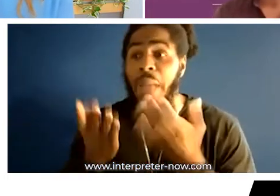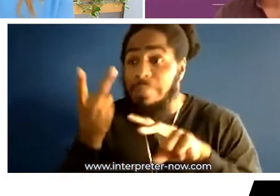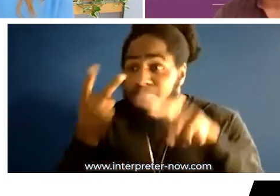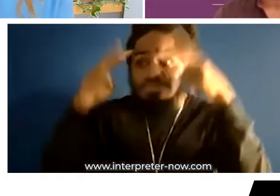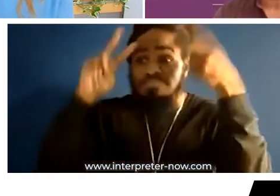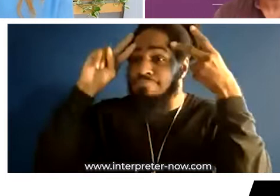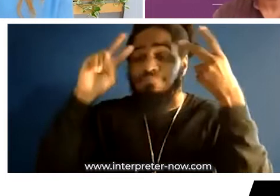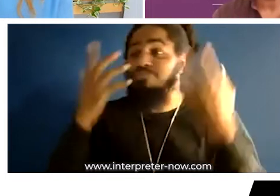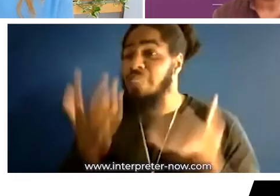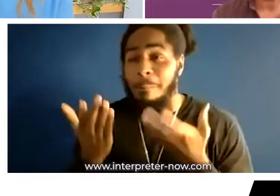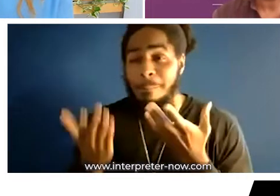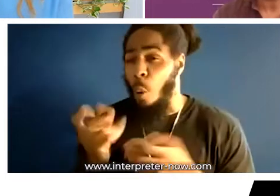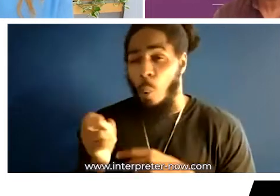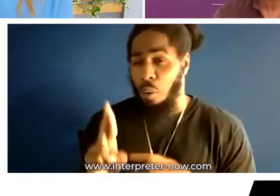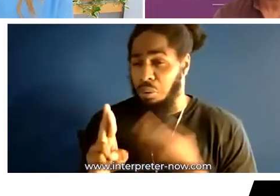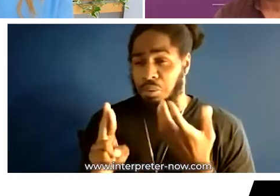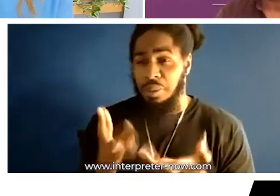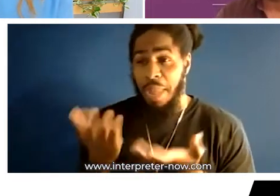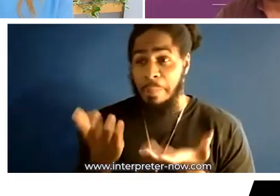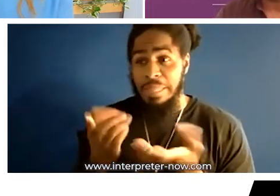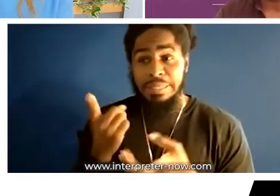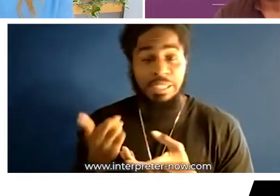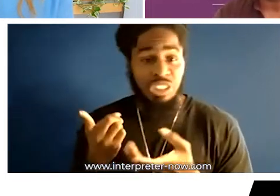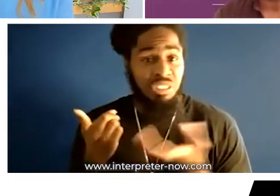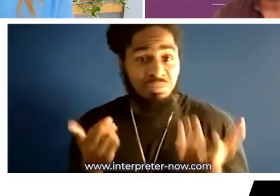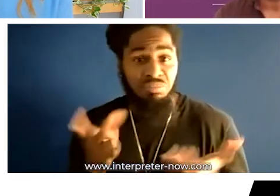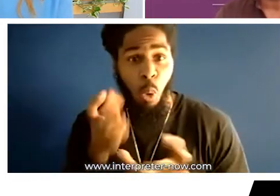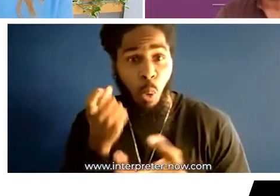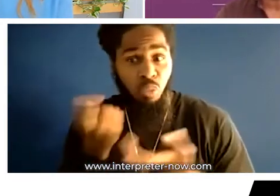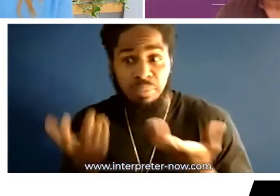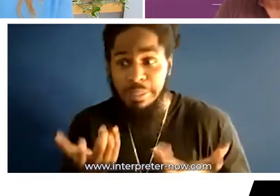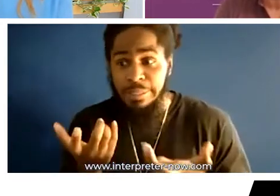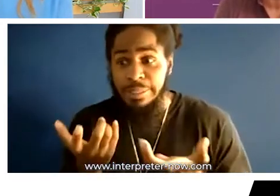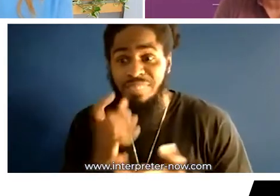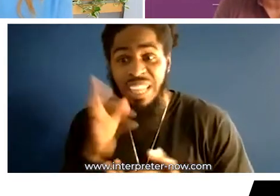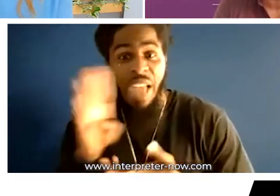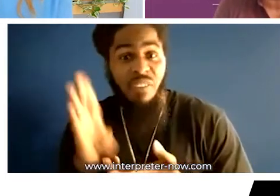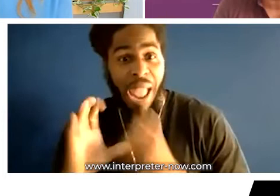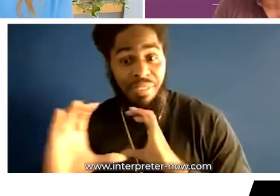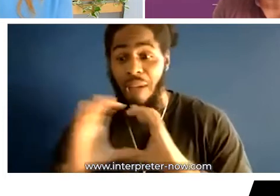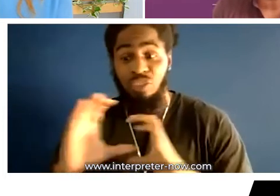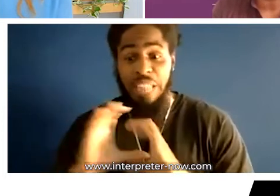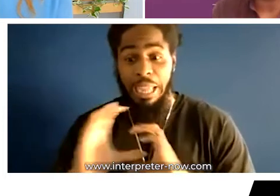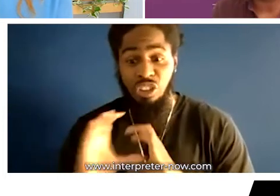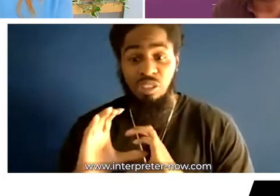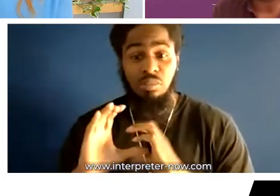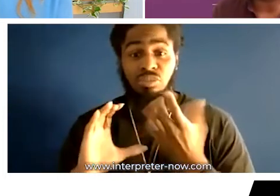Is it because they just have not been brought into the conversations to have a level of comfort with understanding really what this body of work entails?